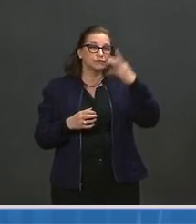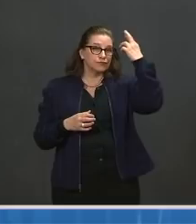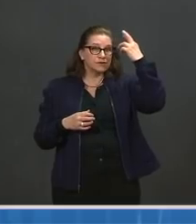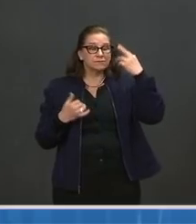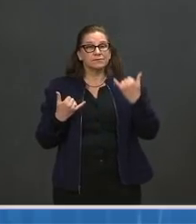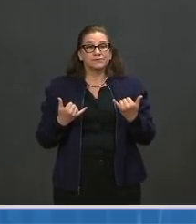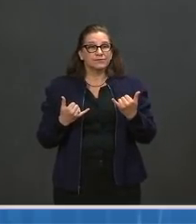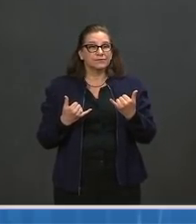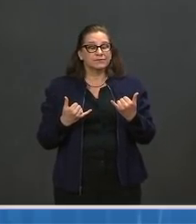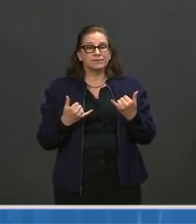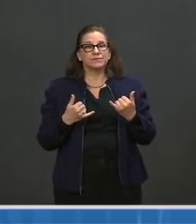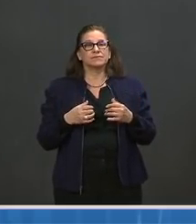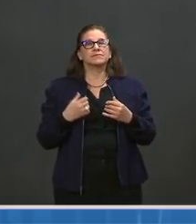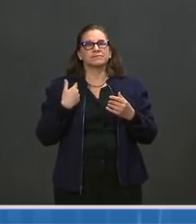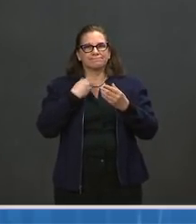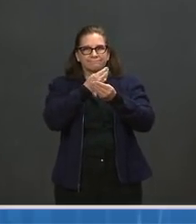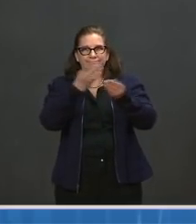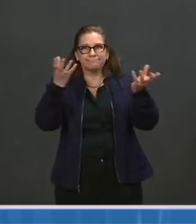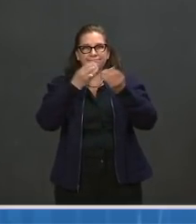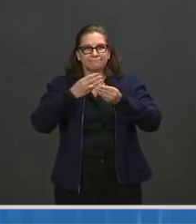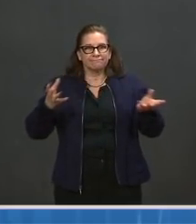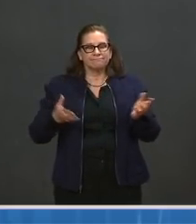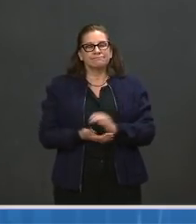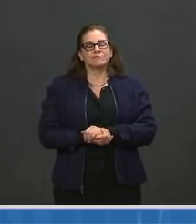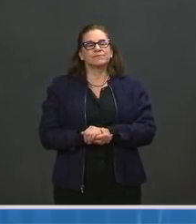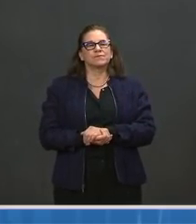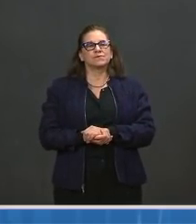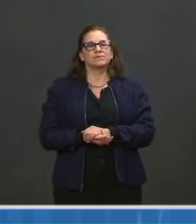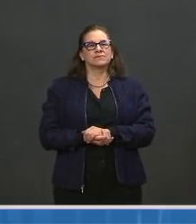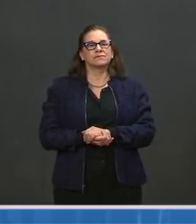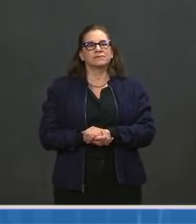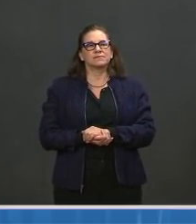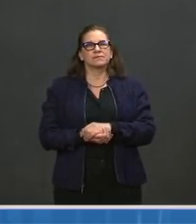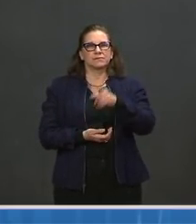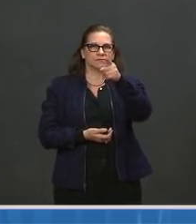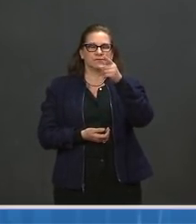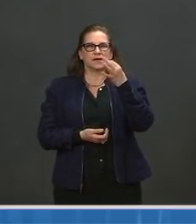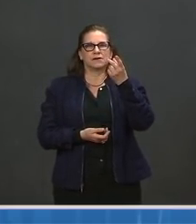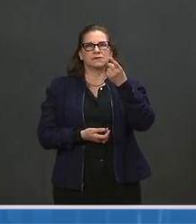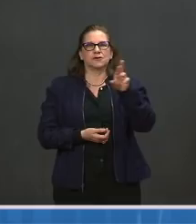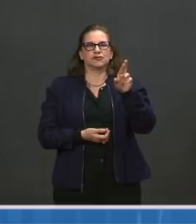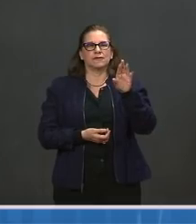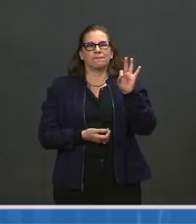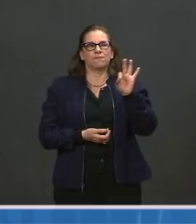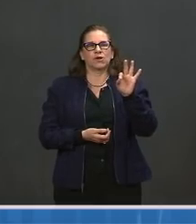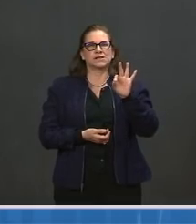you -- your point of view? Dr. Fauci: Yeah. The vaccine hesitancy surrounding AZ,